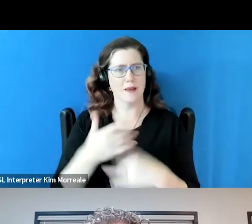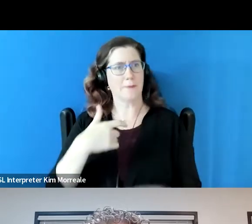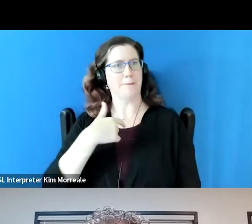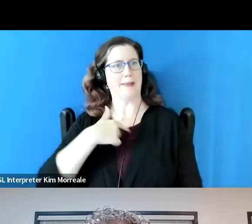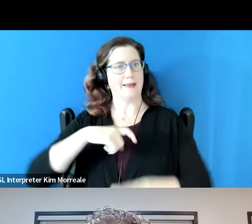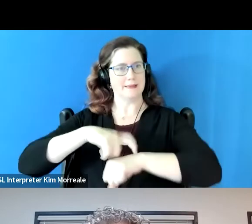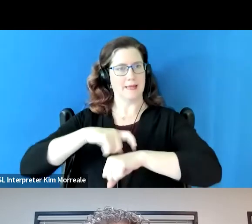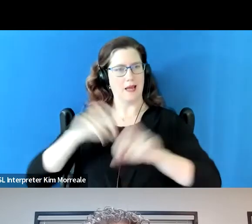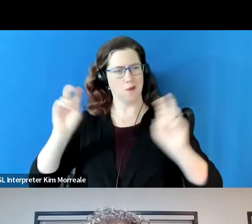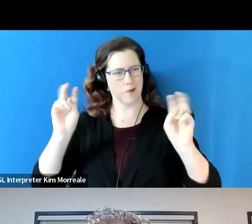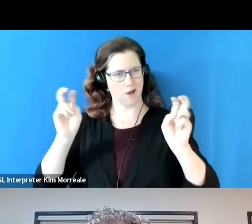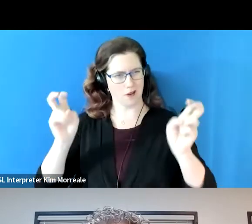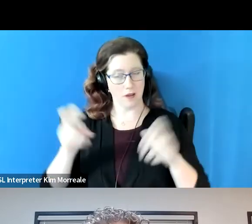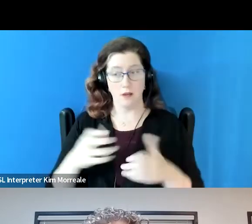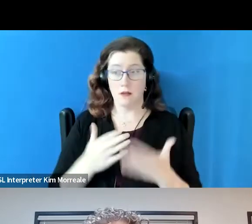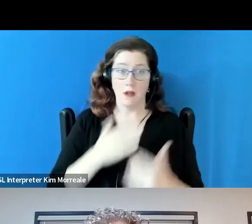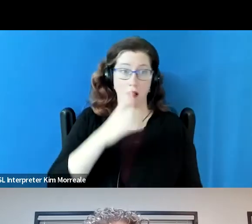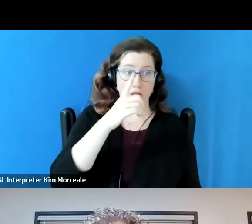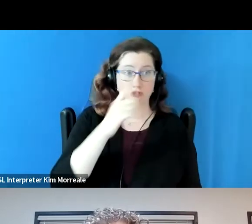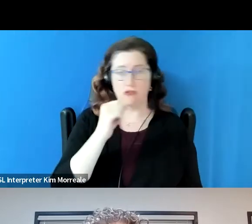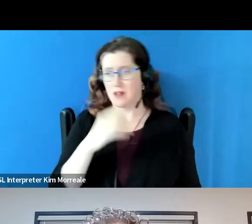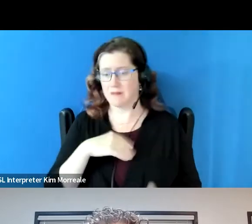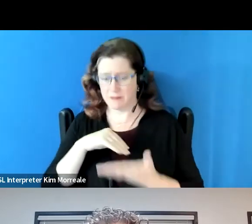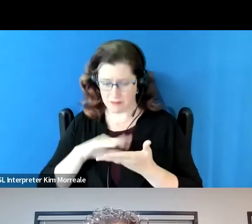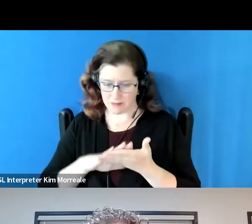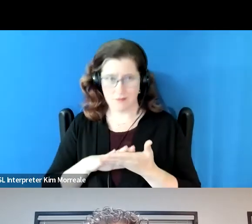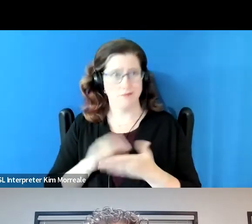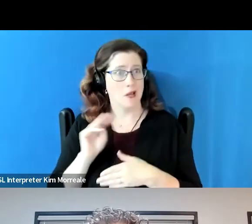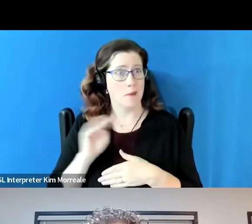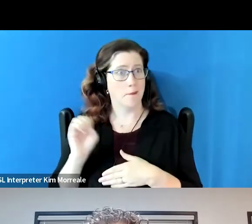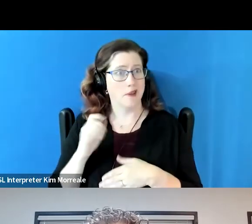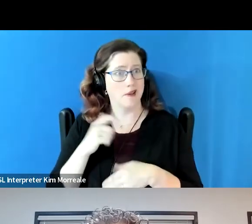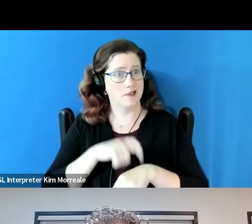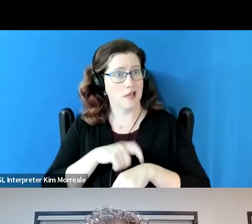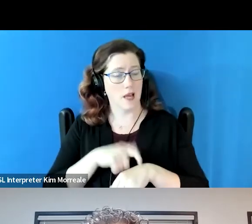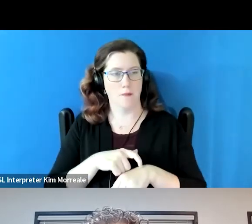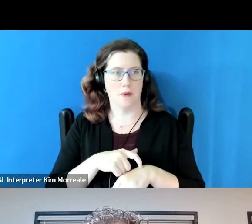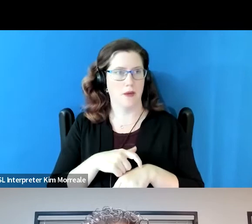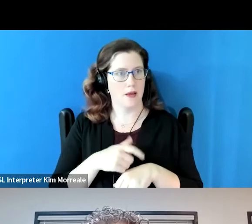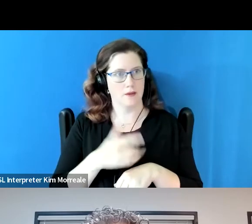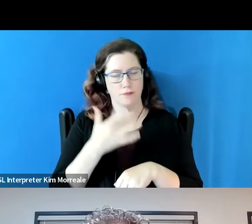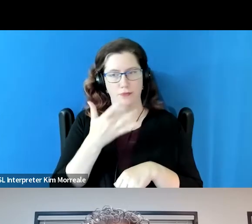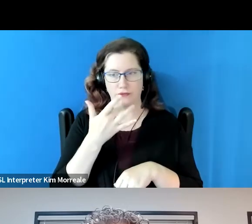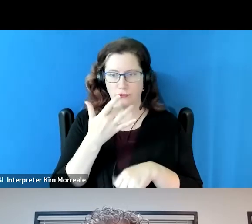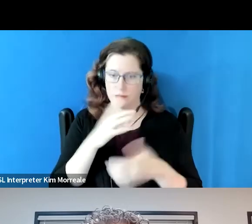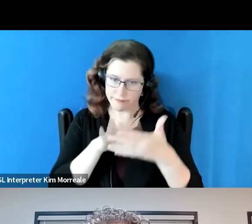Whether it be lunch or not, just place it in your calendar. I'm big on calendars to me, I get,